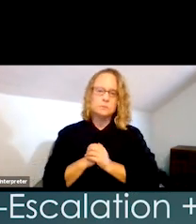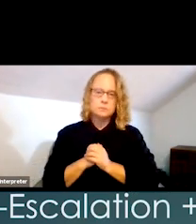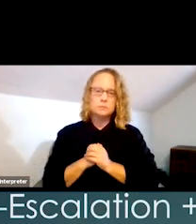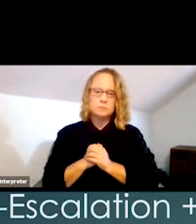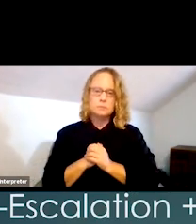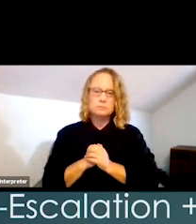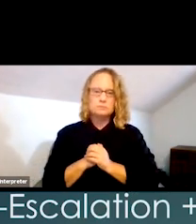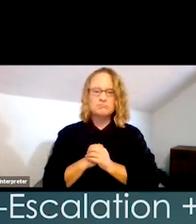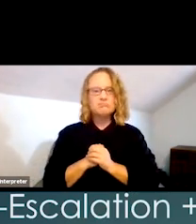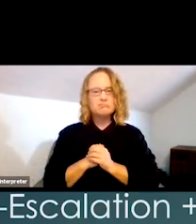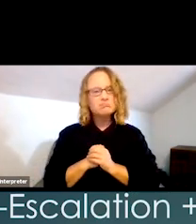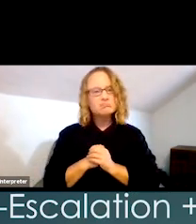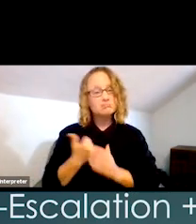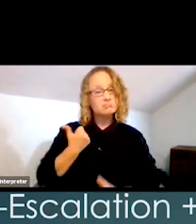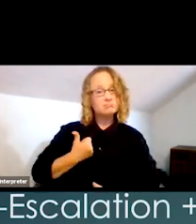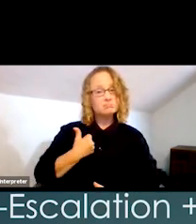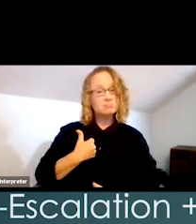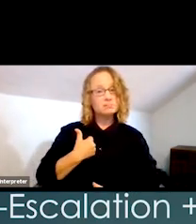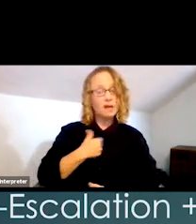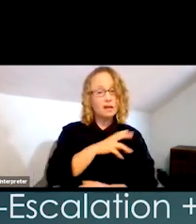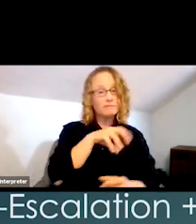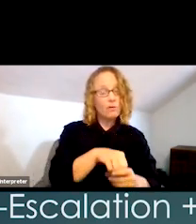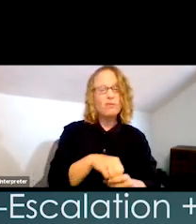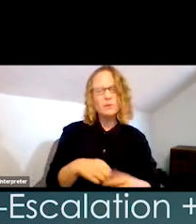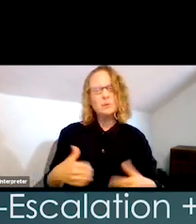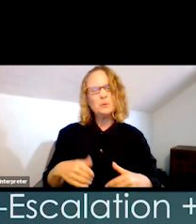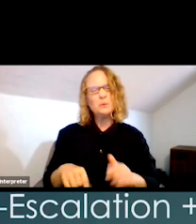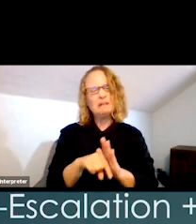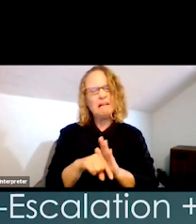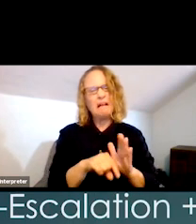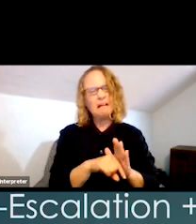to consider these unfortunate circumstances and aspirations.